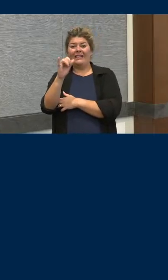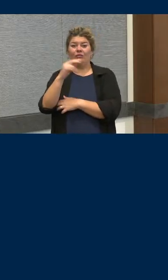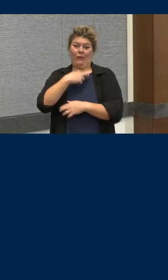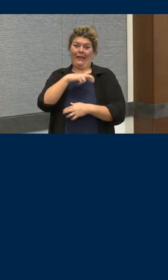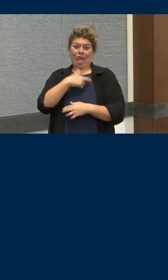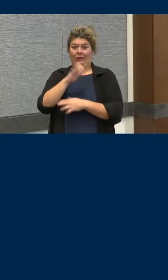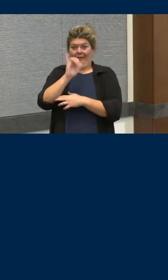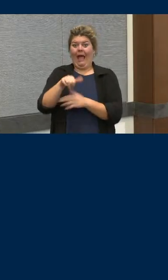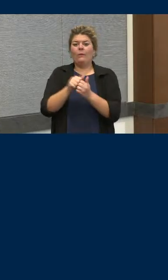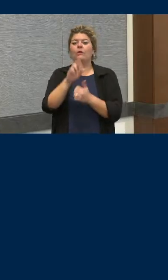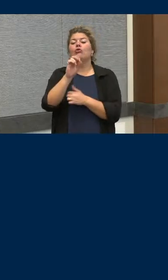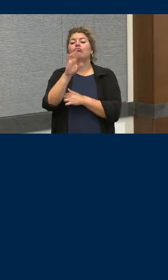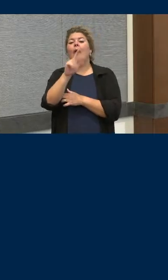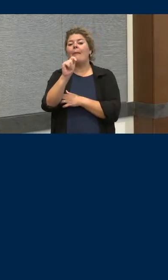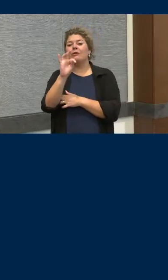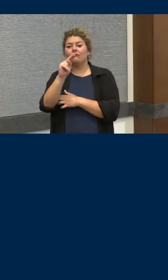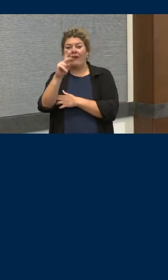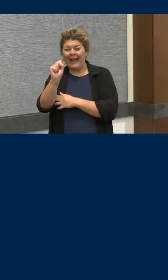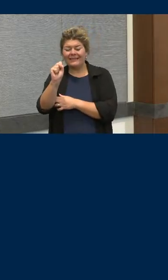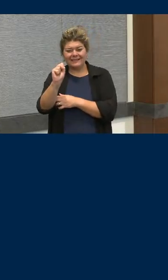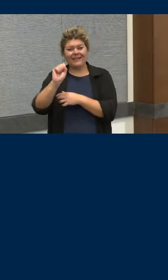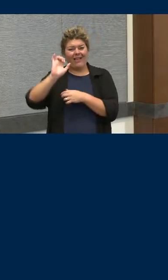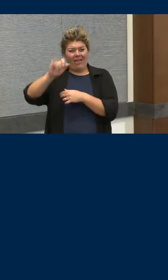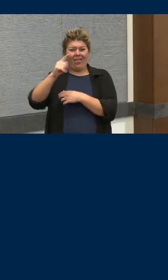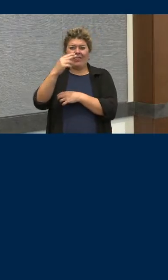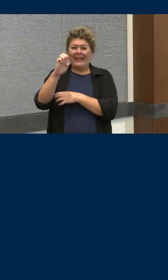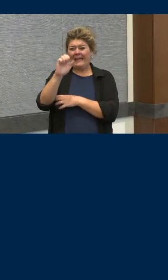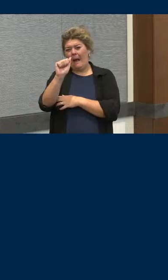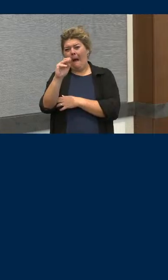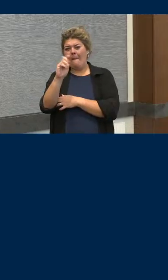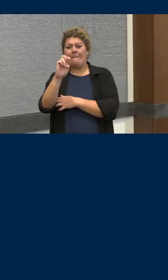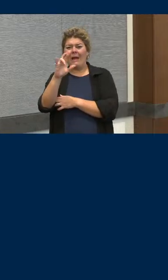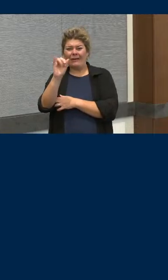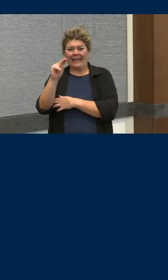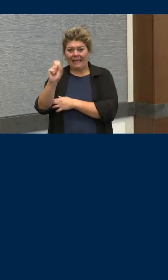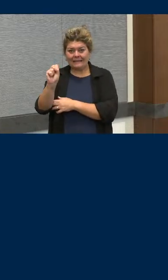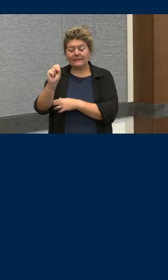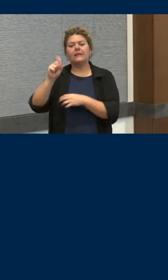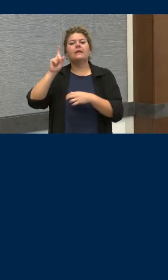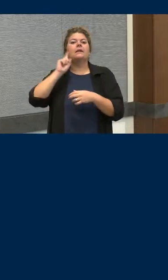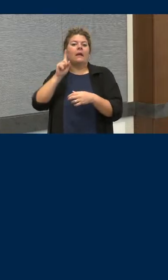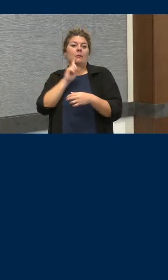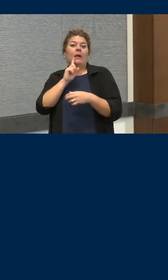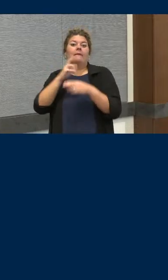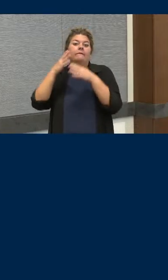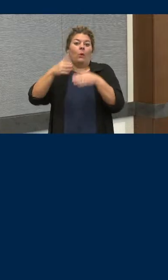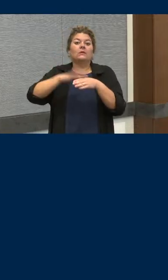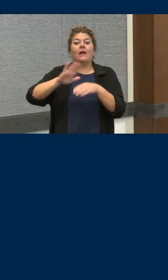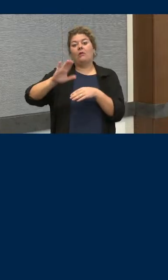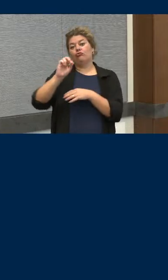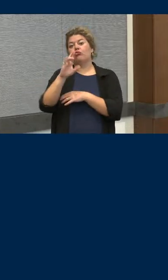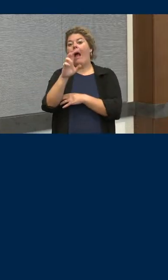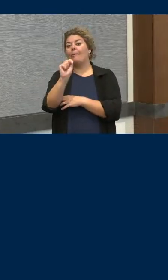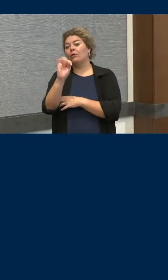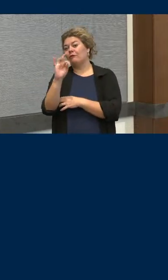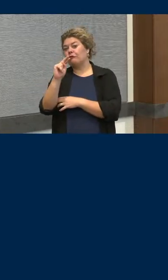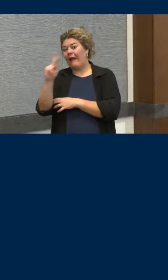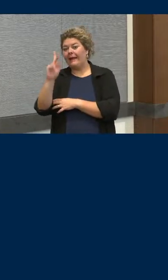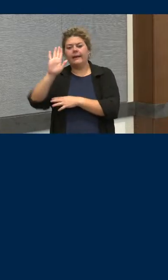of the photographer Robert Frank and reveals how his images